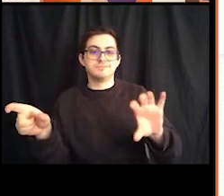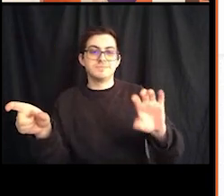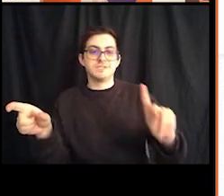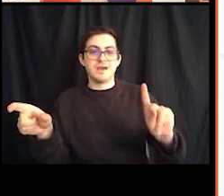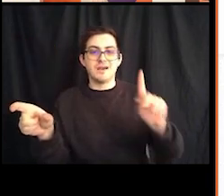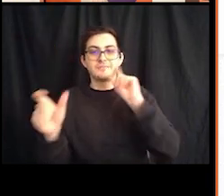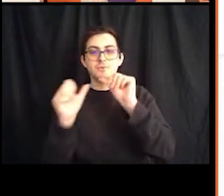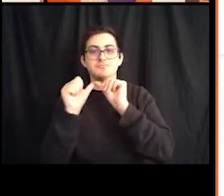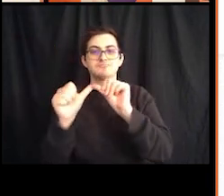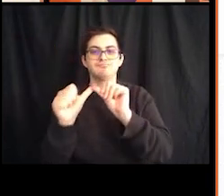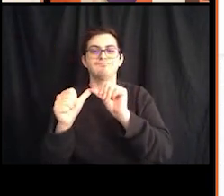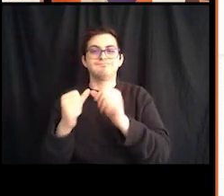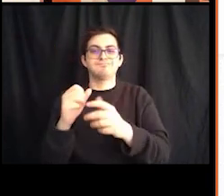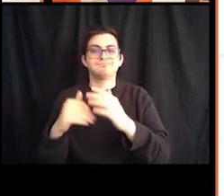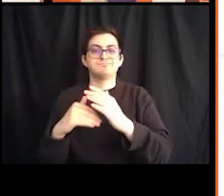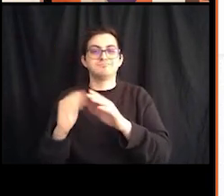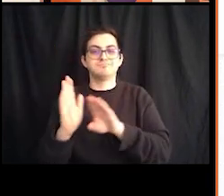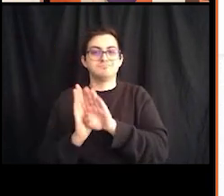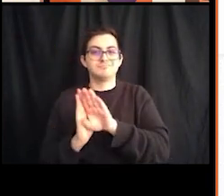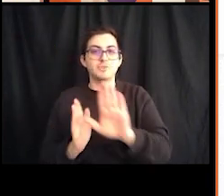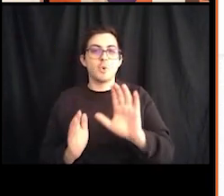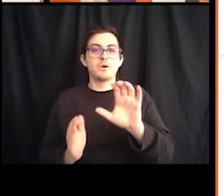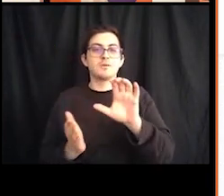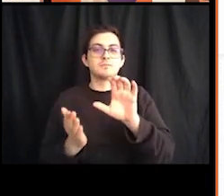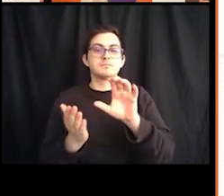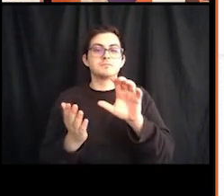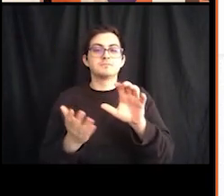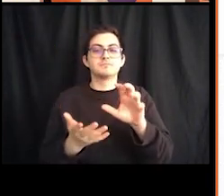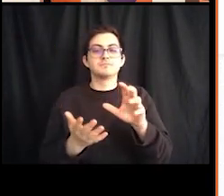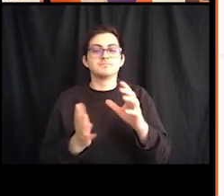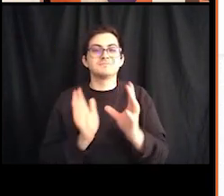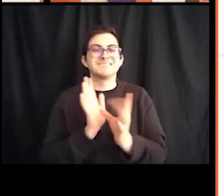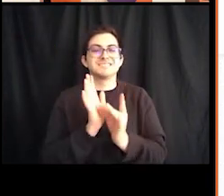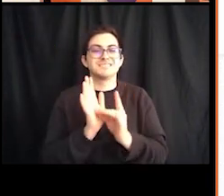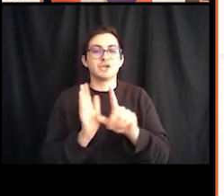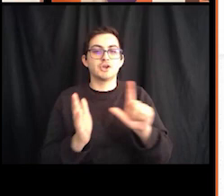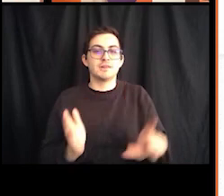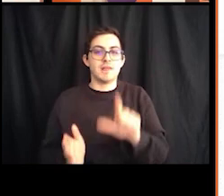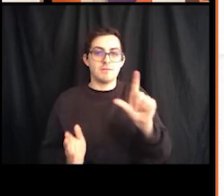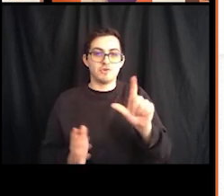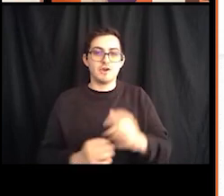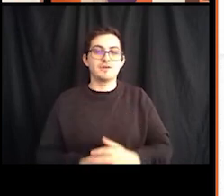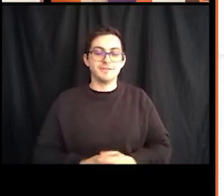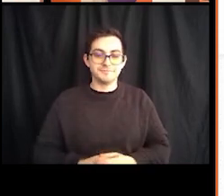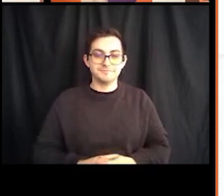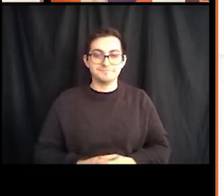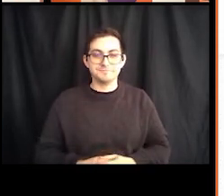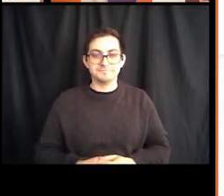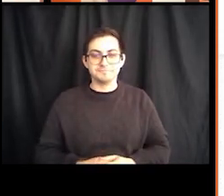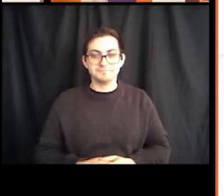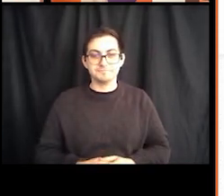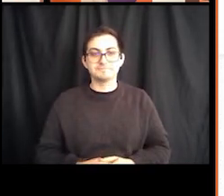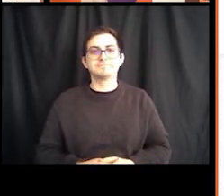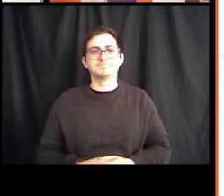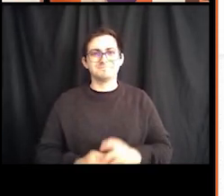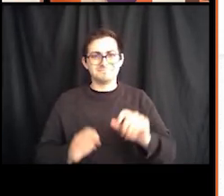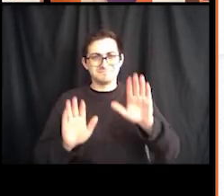Awesome well now that we've gone through a brainstorming phase, typically what we tend to do is translate some of those ideas